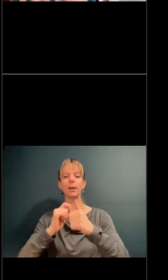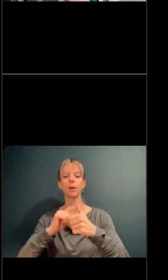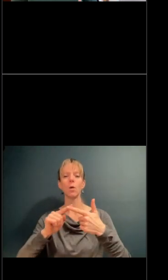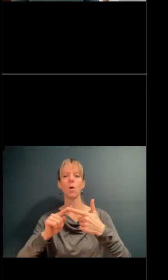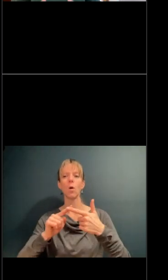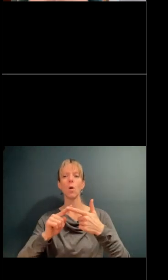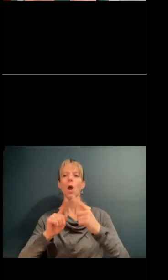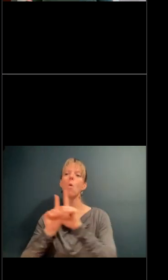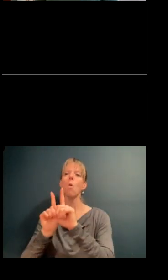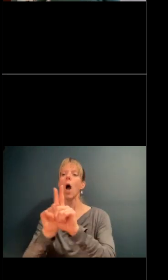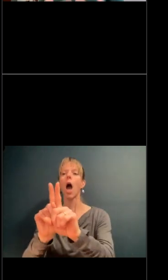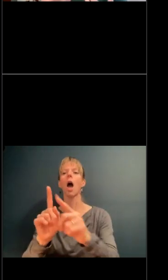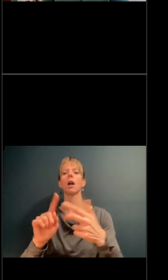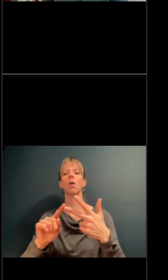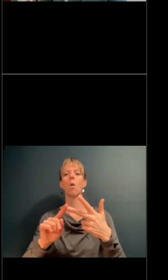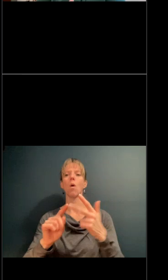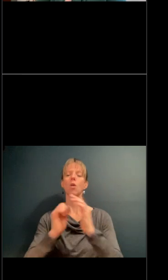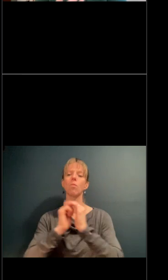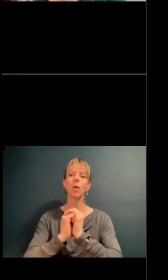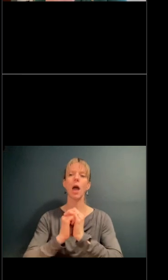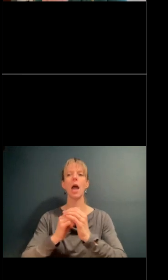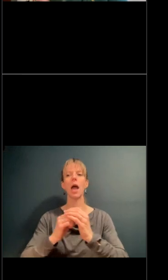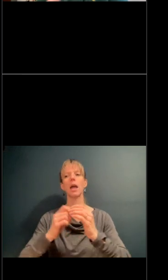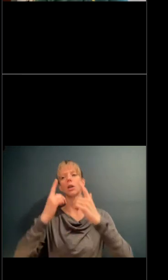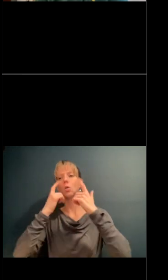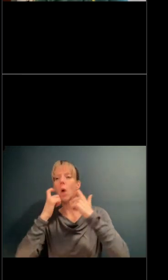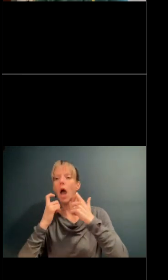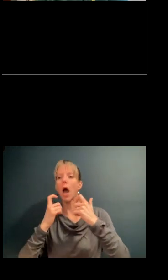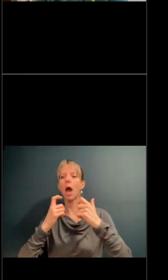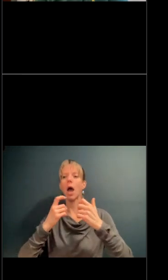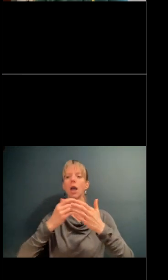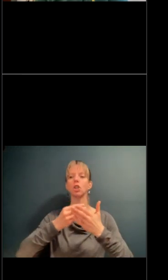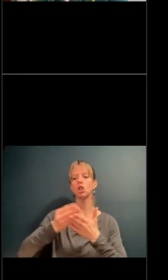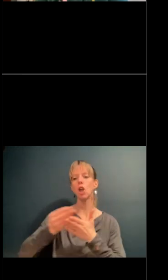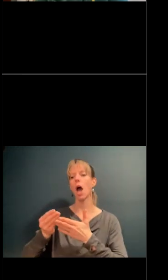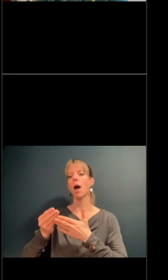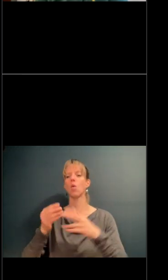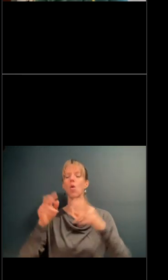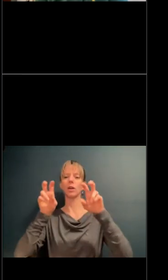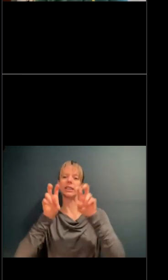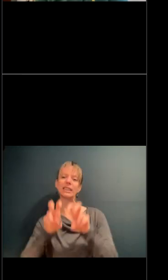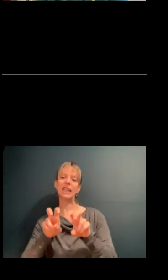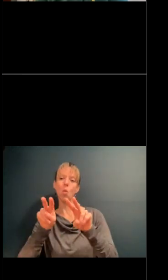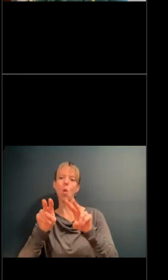pray with, play with, shop with, and watch that big game with, or just do nothing with?